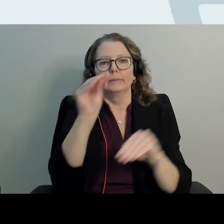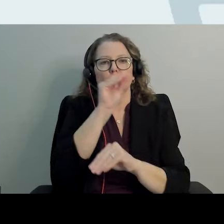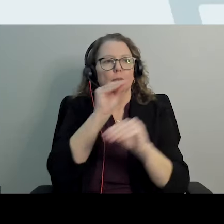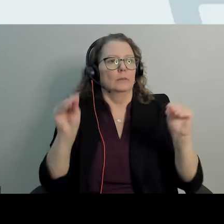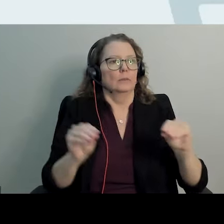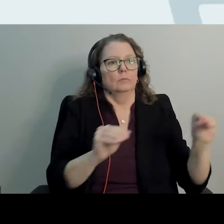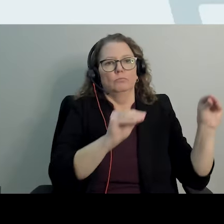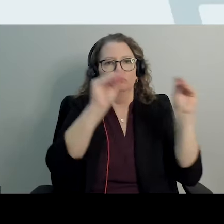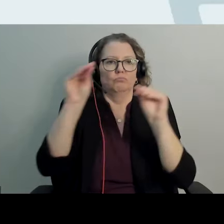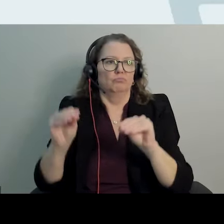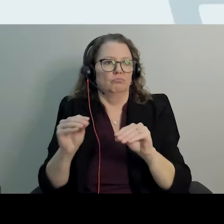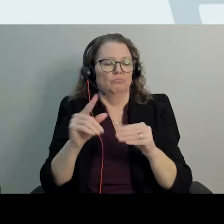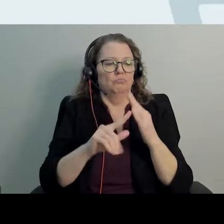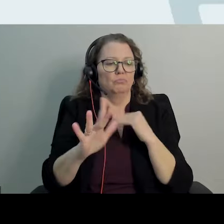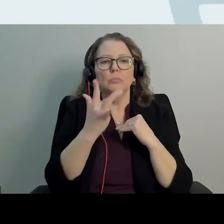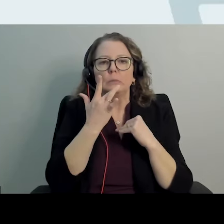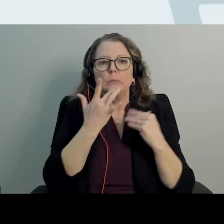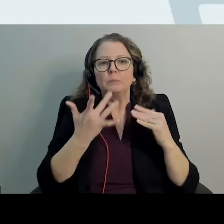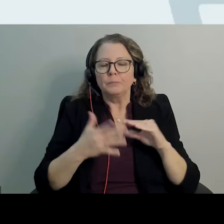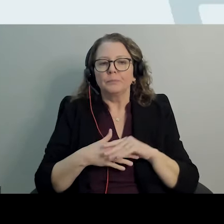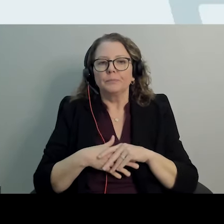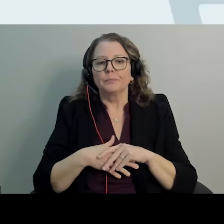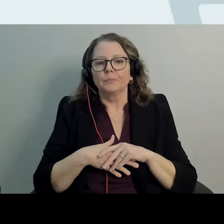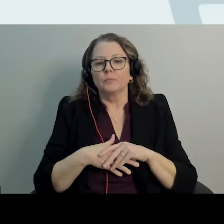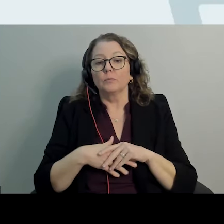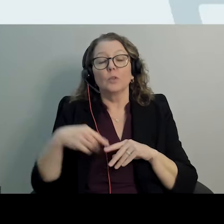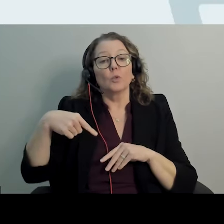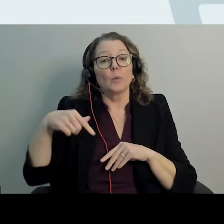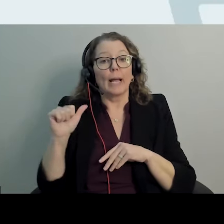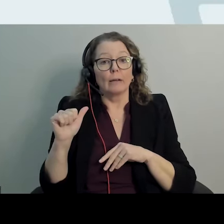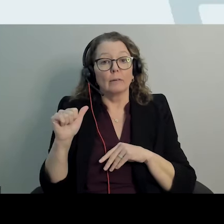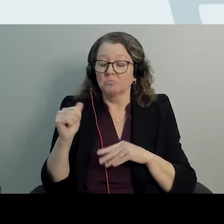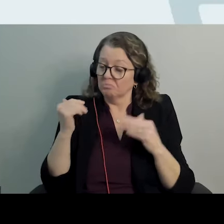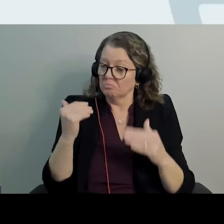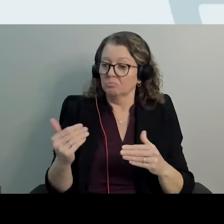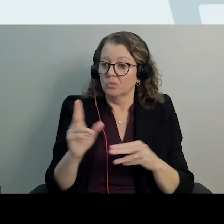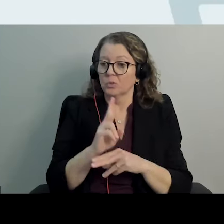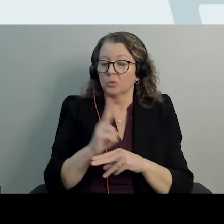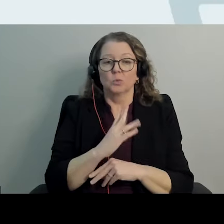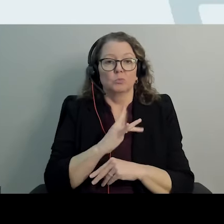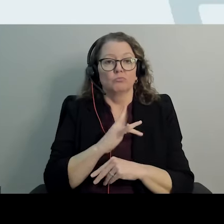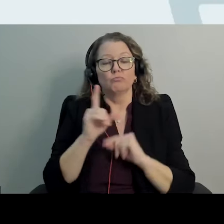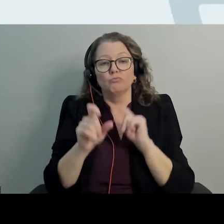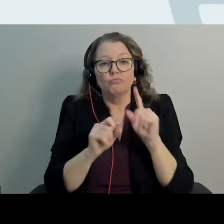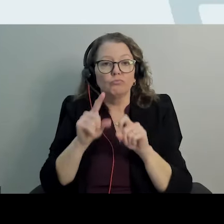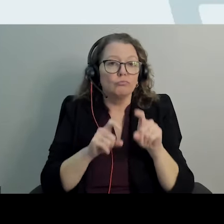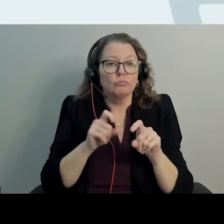around your screen for preferred viewing. Q&A. Feel free to use the Q&A feature to send questions during the session.